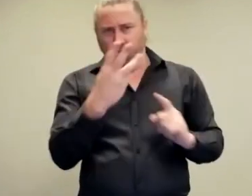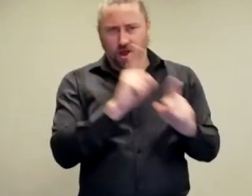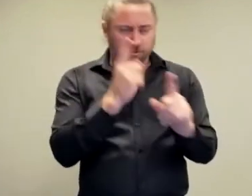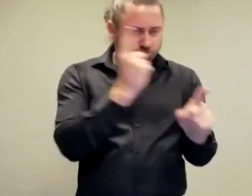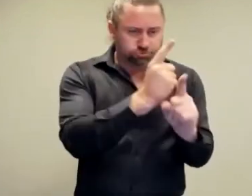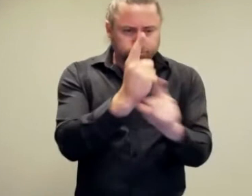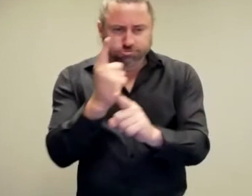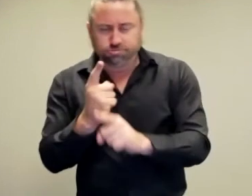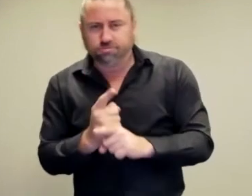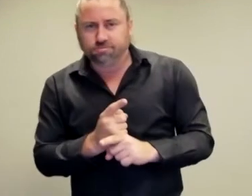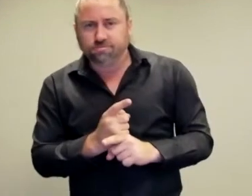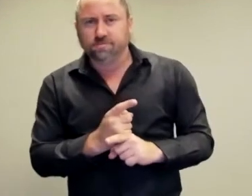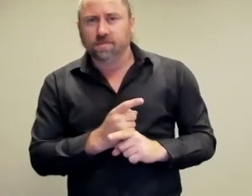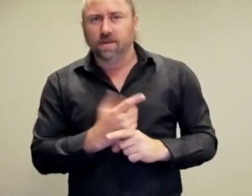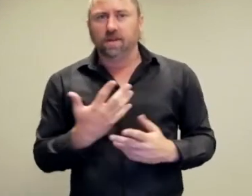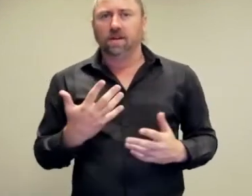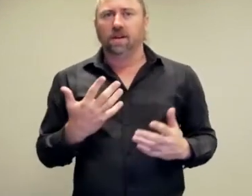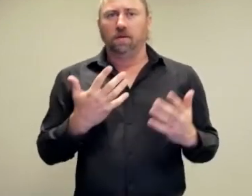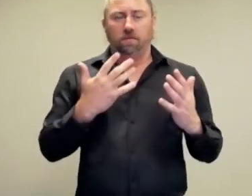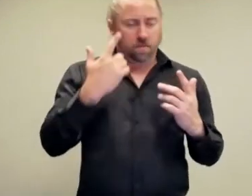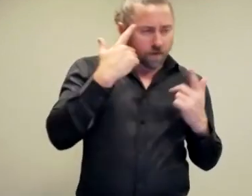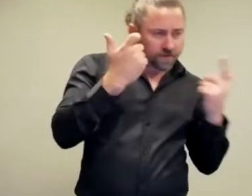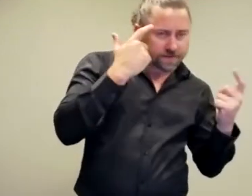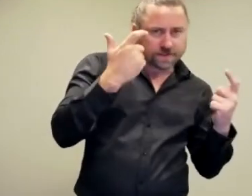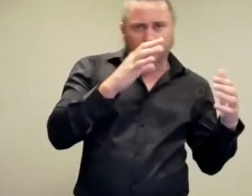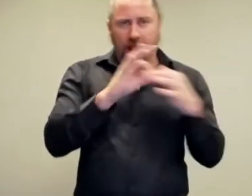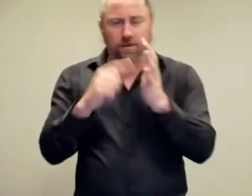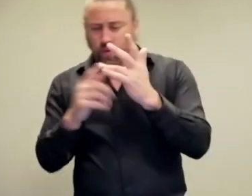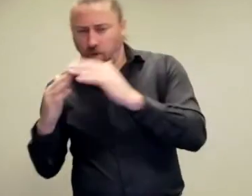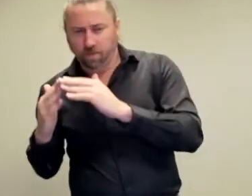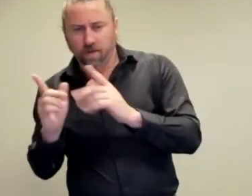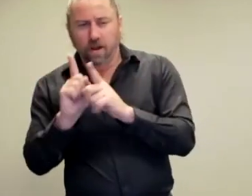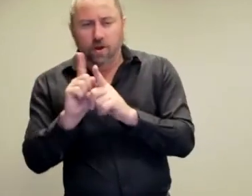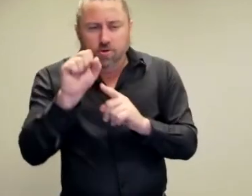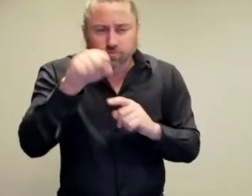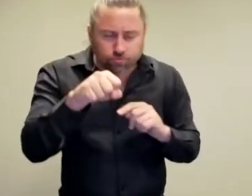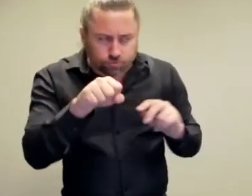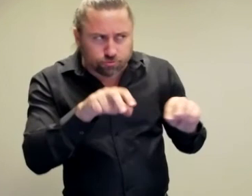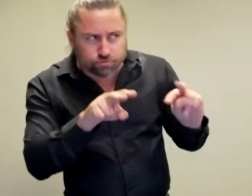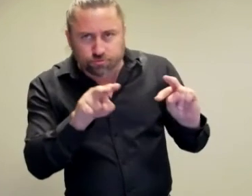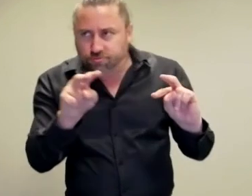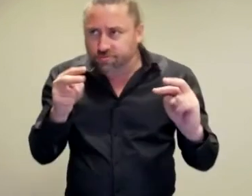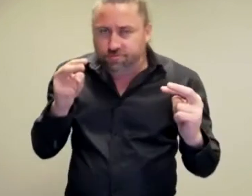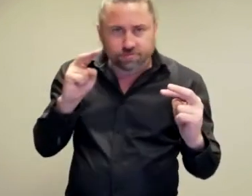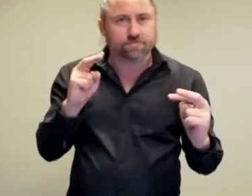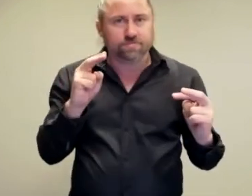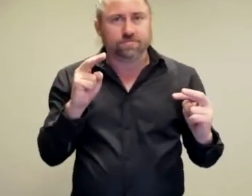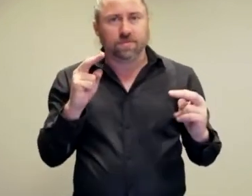suggest they are ocular beings. Though the lamps can in no way see, they express the paradoxical coincidence